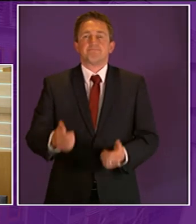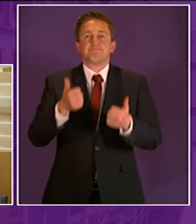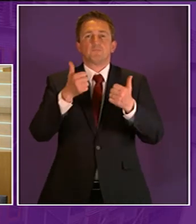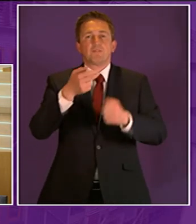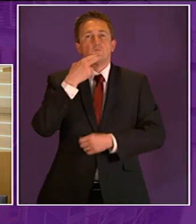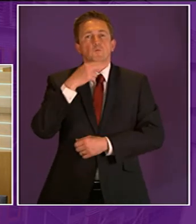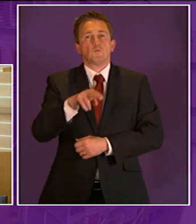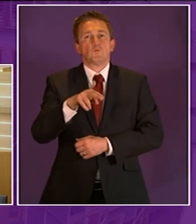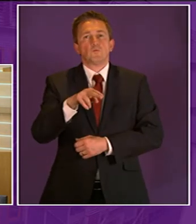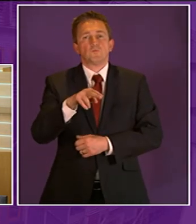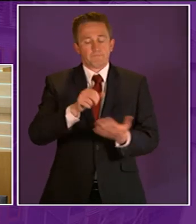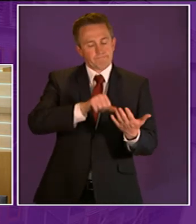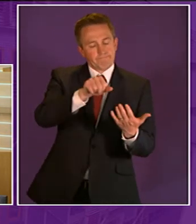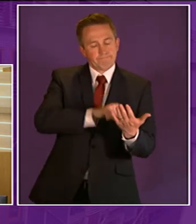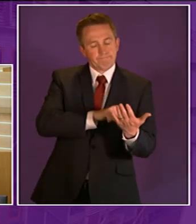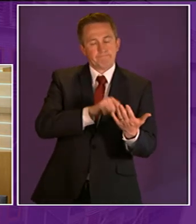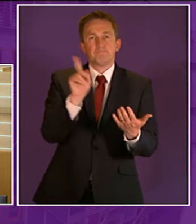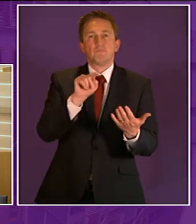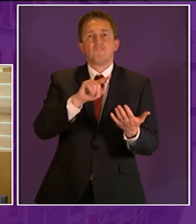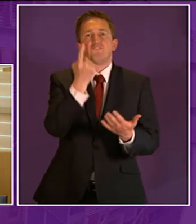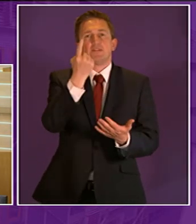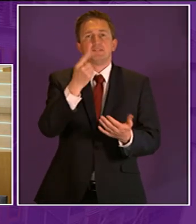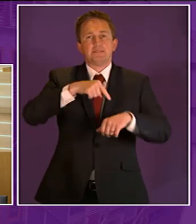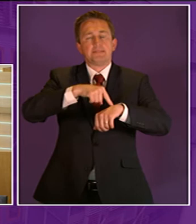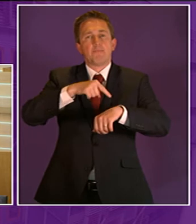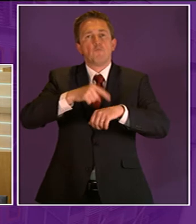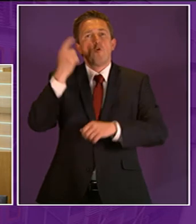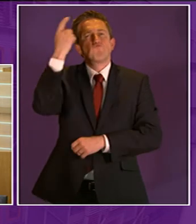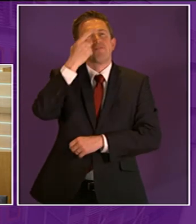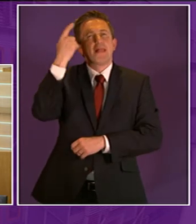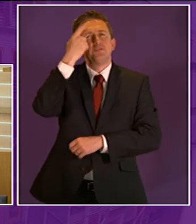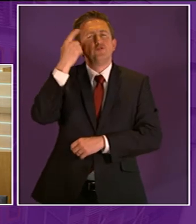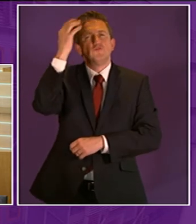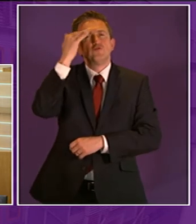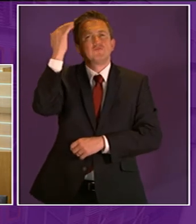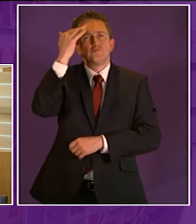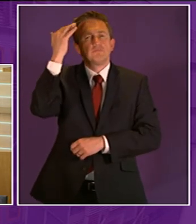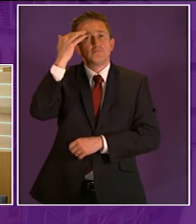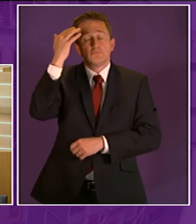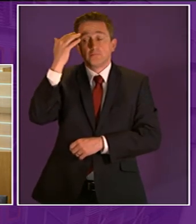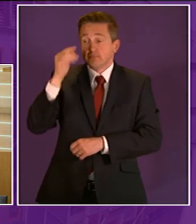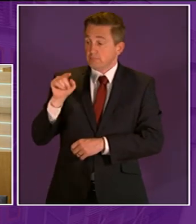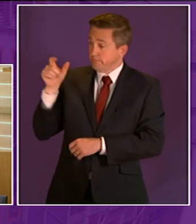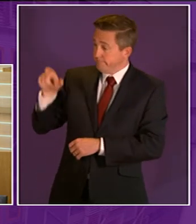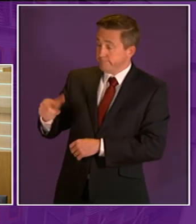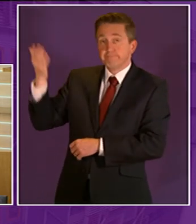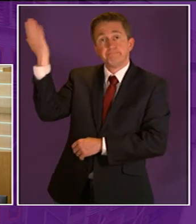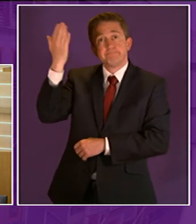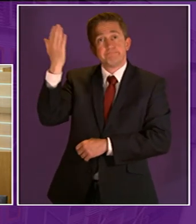The first item of business is time for reflection, for which our leader is the Rev Joan Lyon,